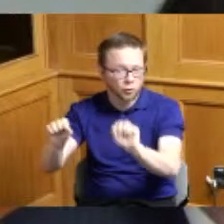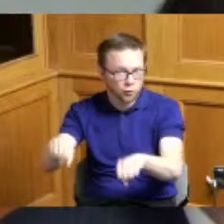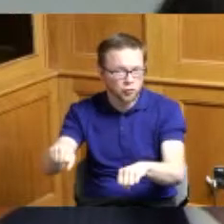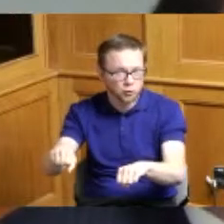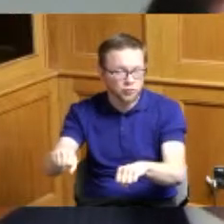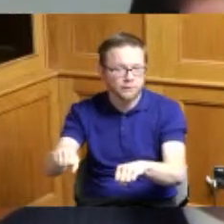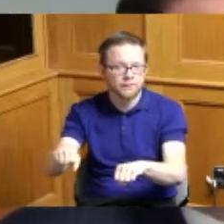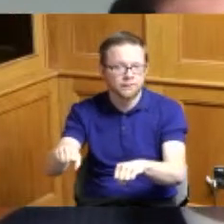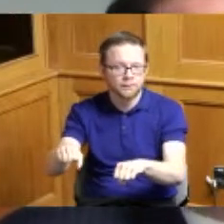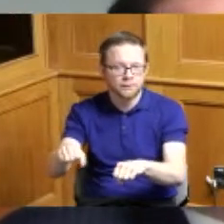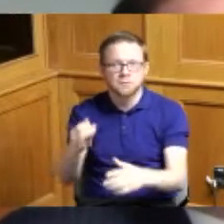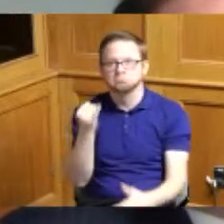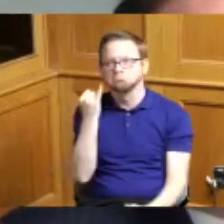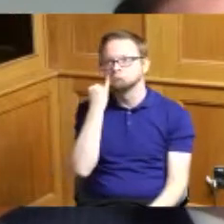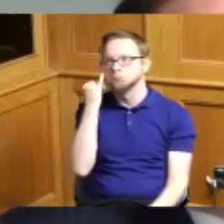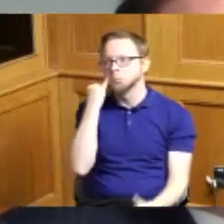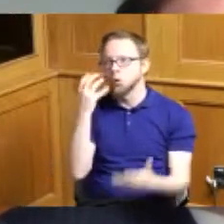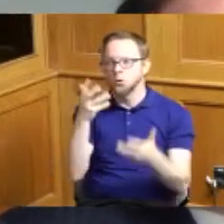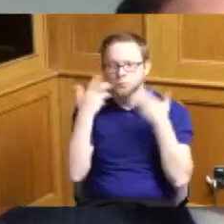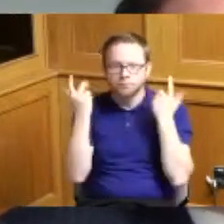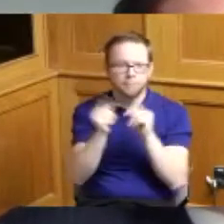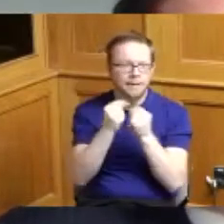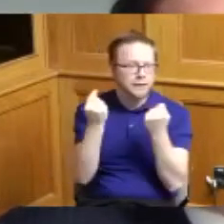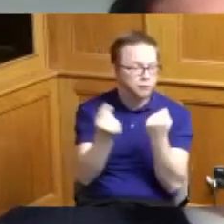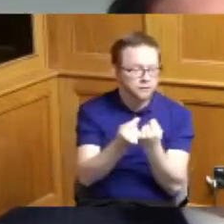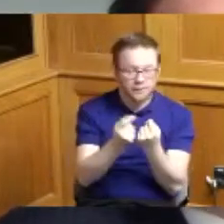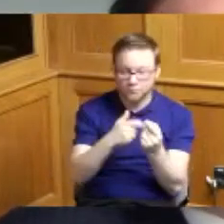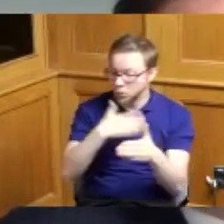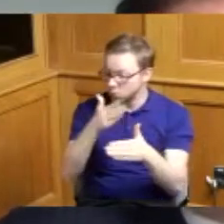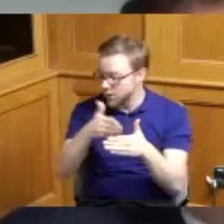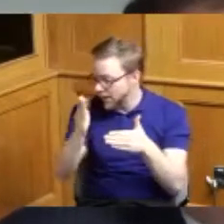in fact our Cincinnati Bengal says at the end of this we want to go back to playing on this